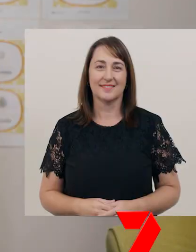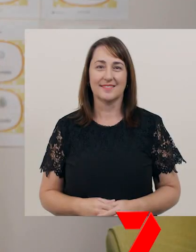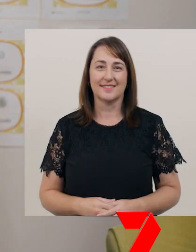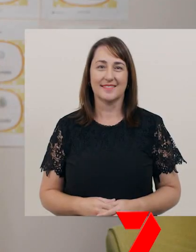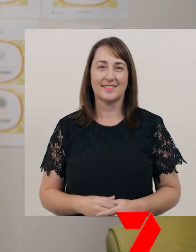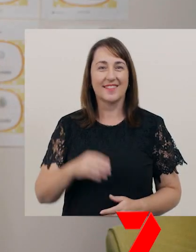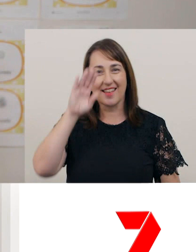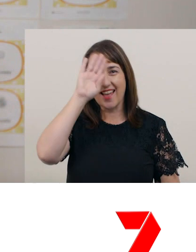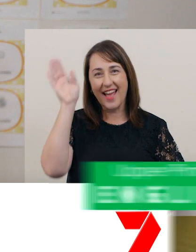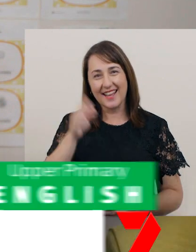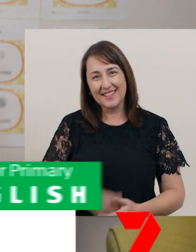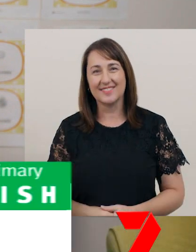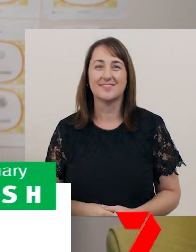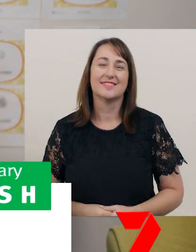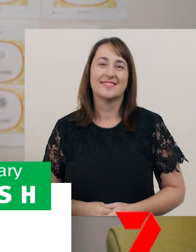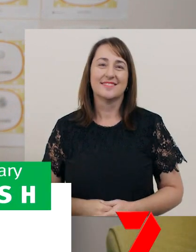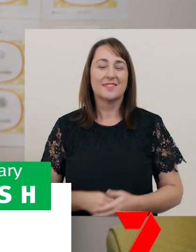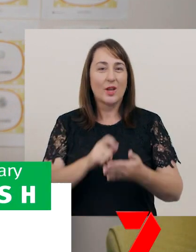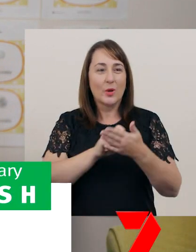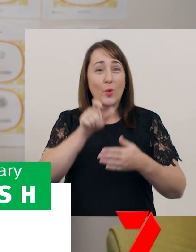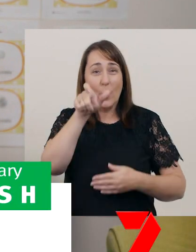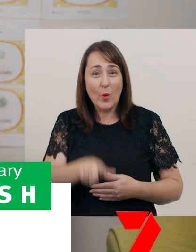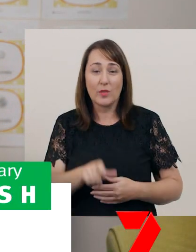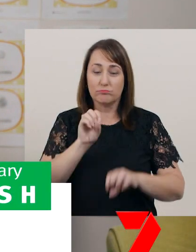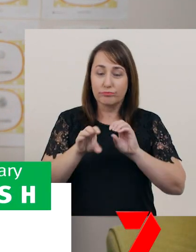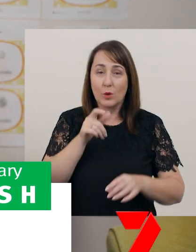Hi everyone. Authors use words to stir up emotions,